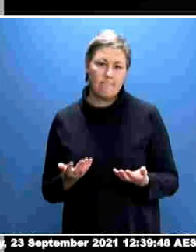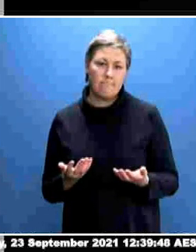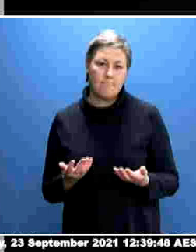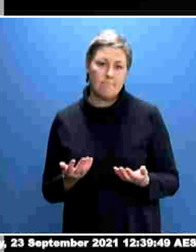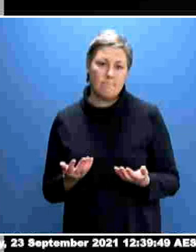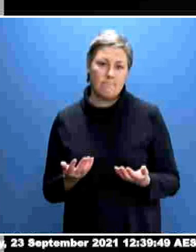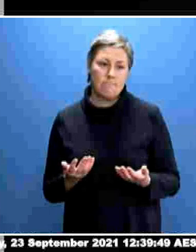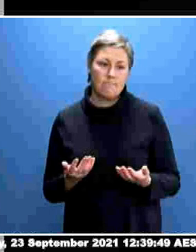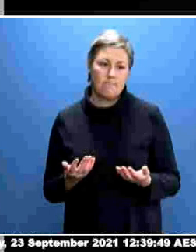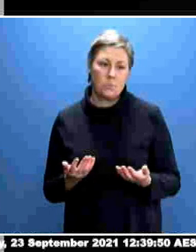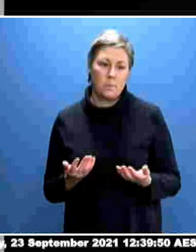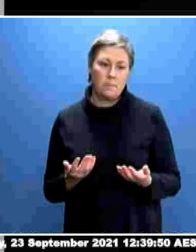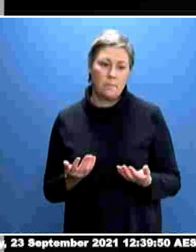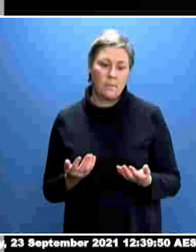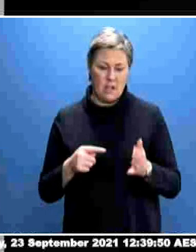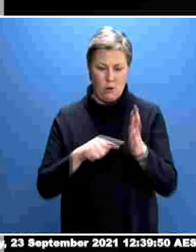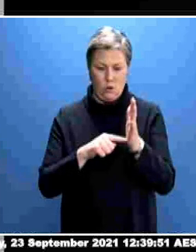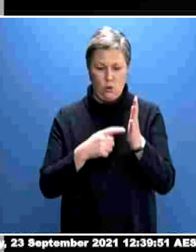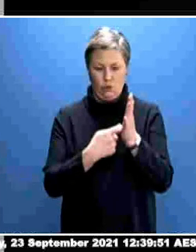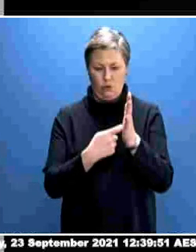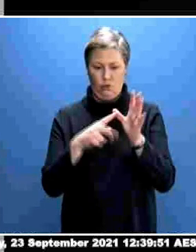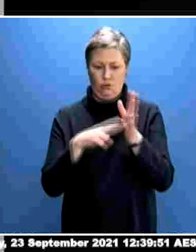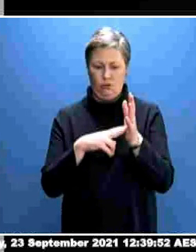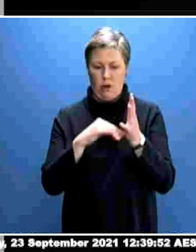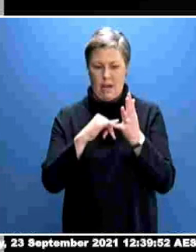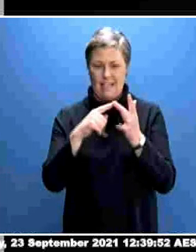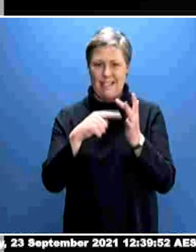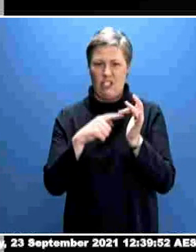definition of a transition plan.